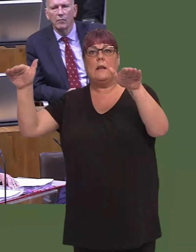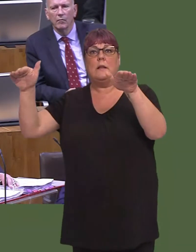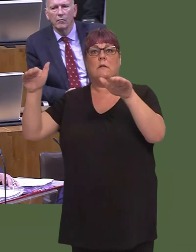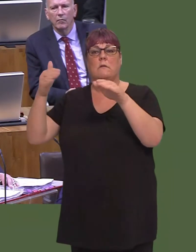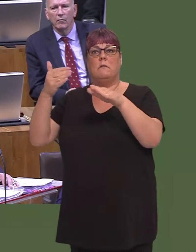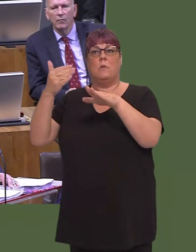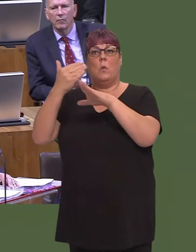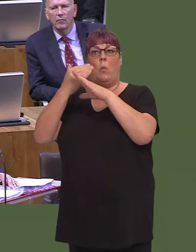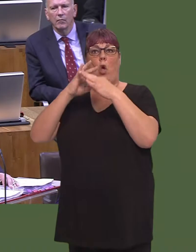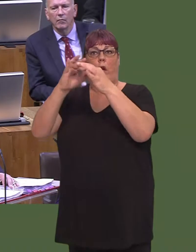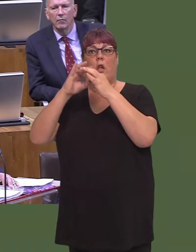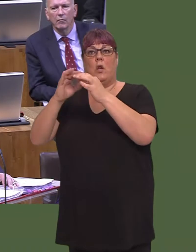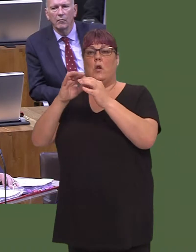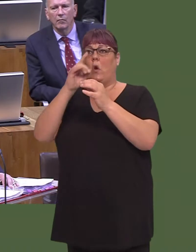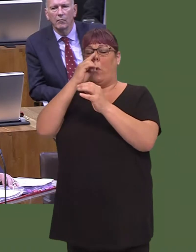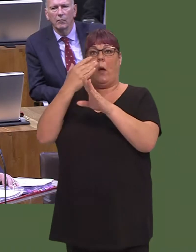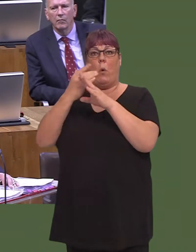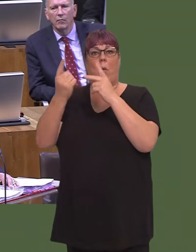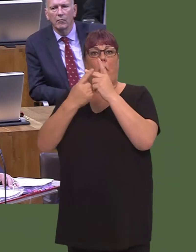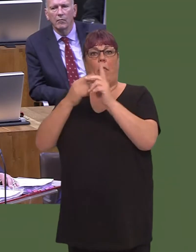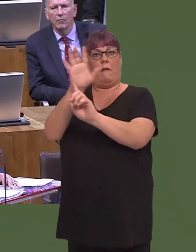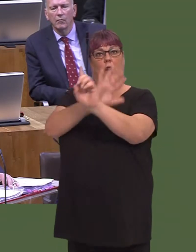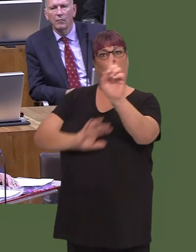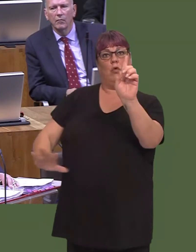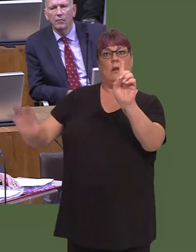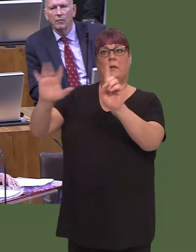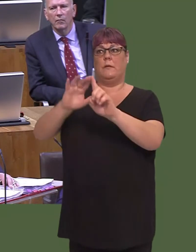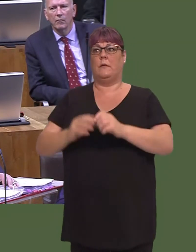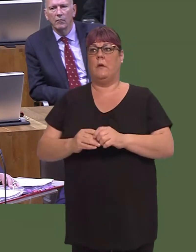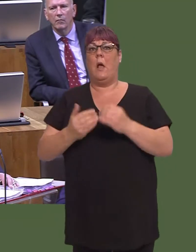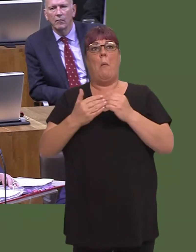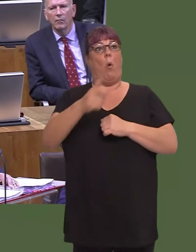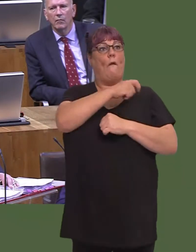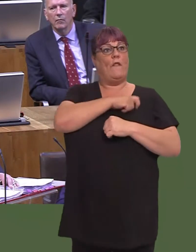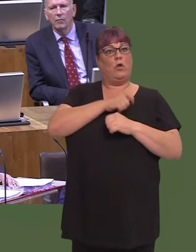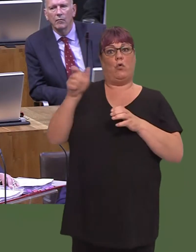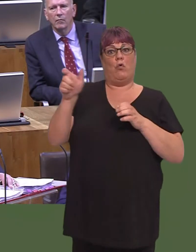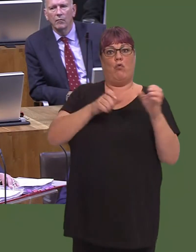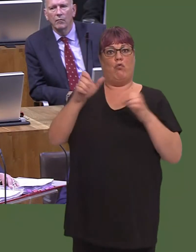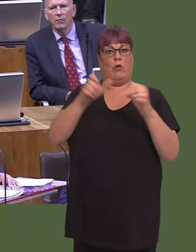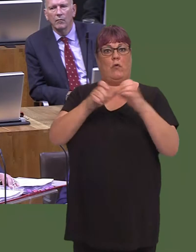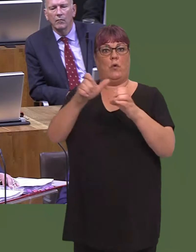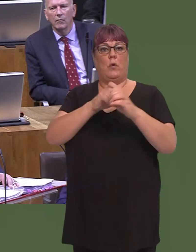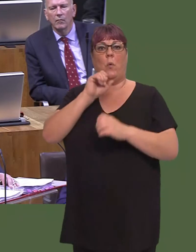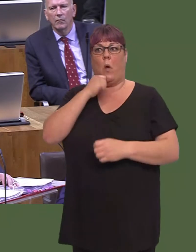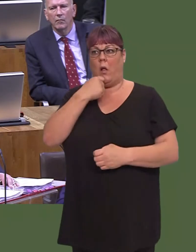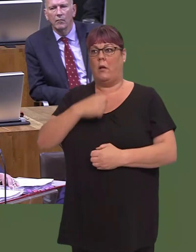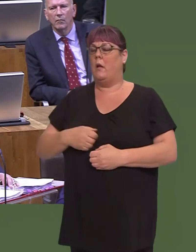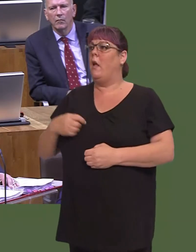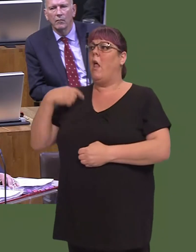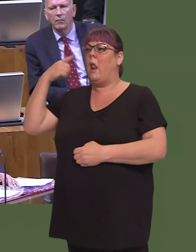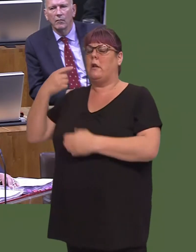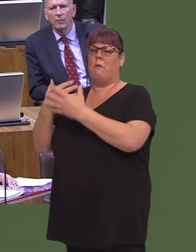the Tories let the plug out and didn't leave the taps on at all. You can't replace your